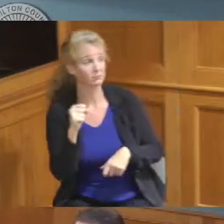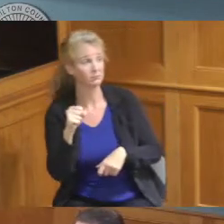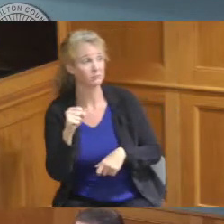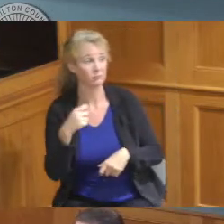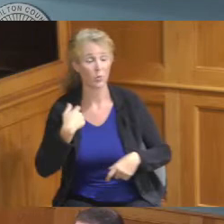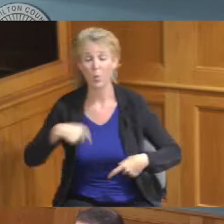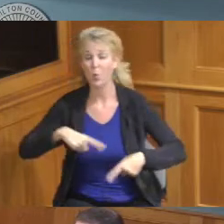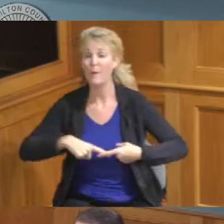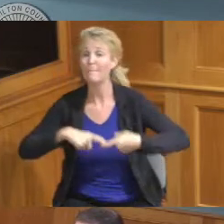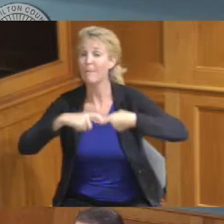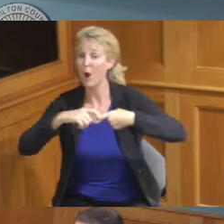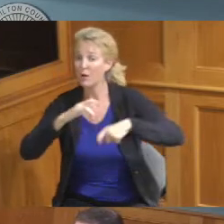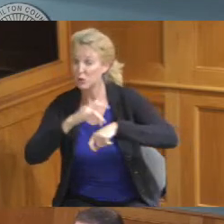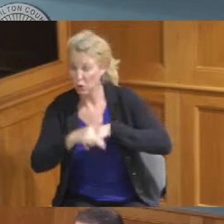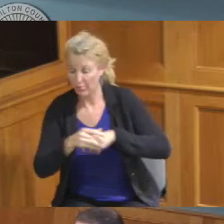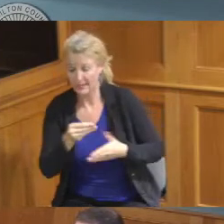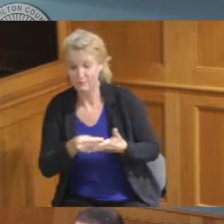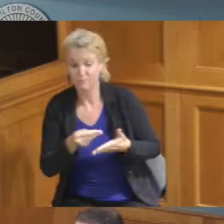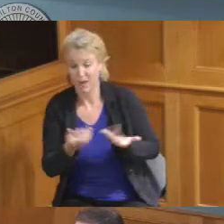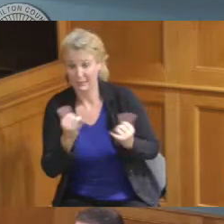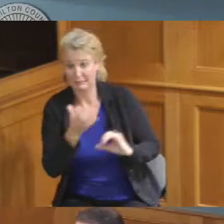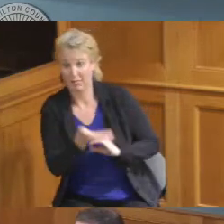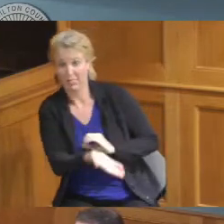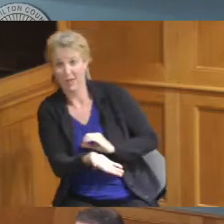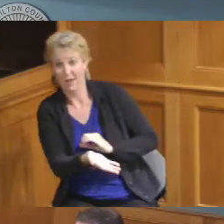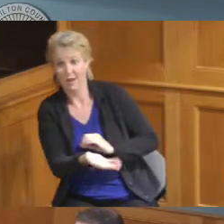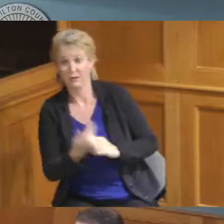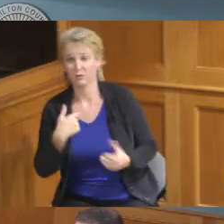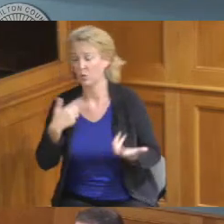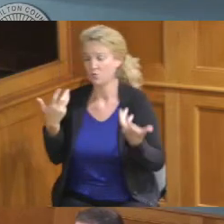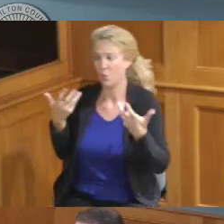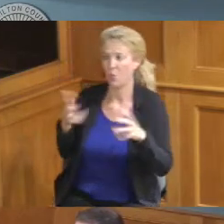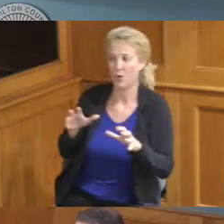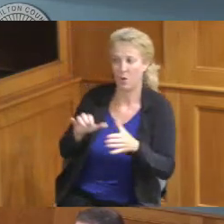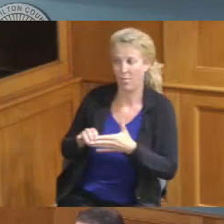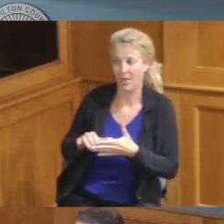paused a little bit early we had money left and so we're trying to want to do in that ambiguity